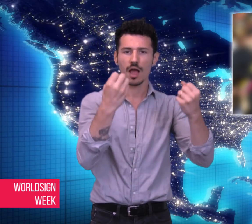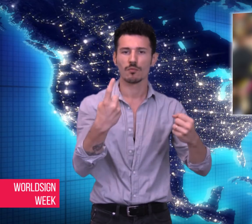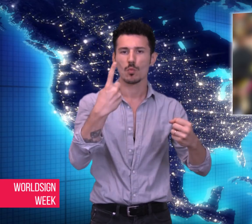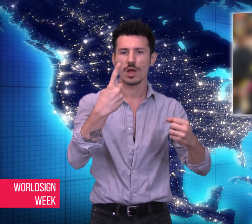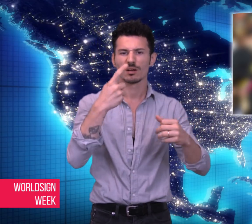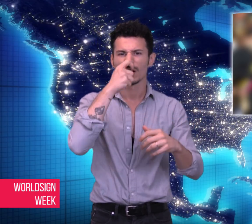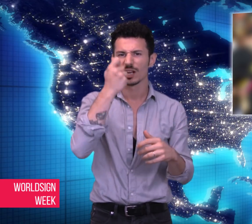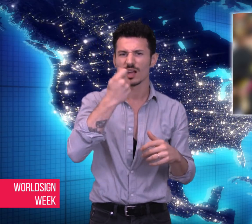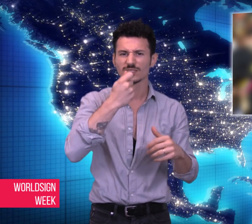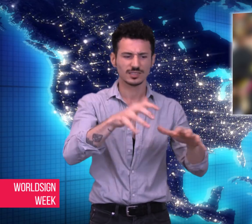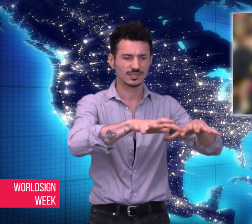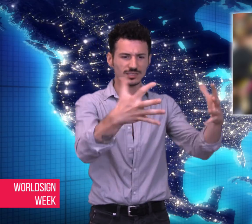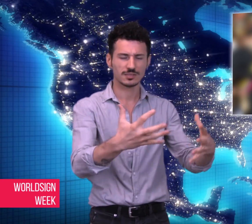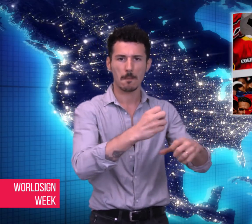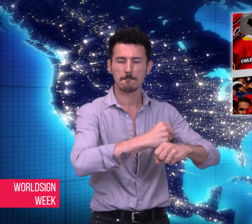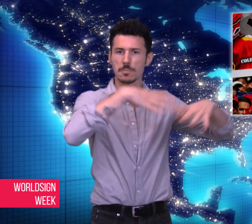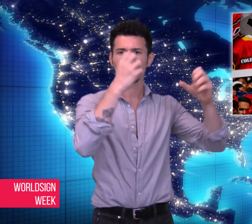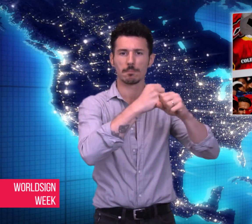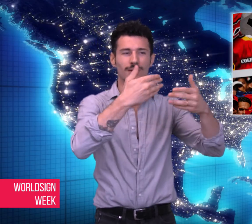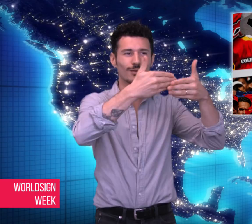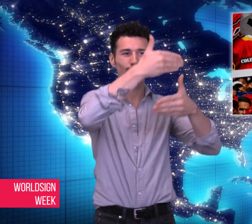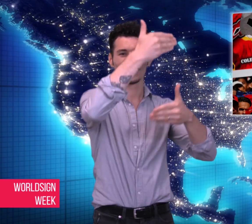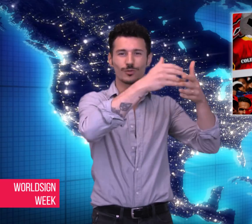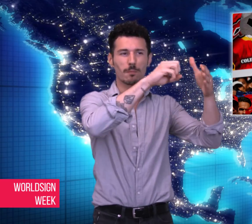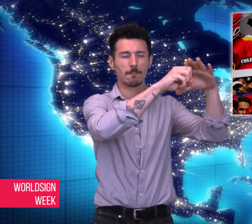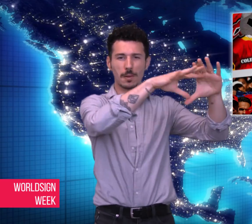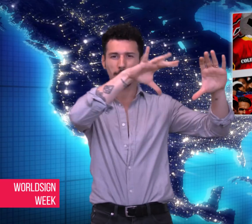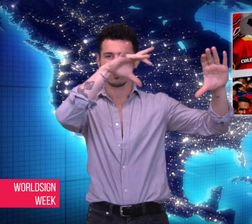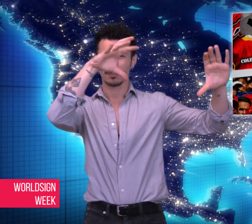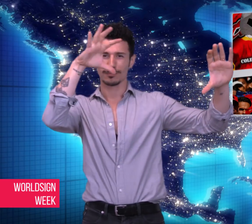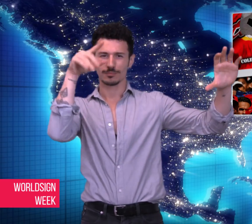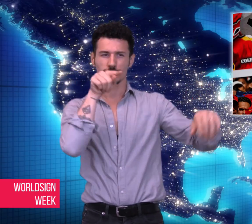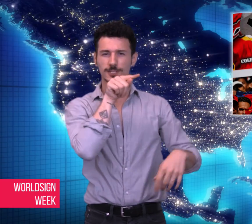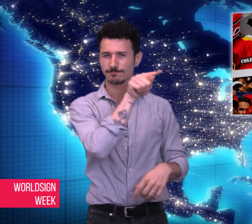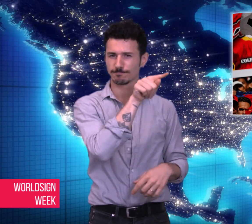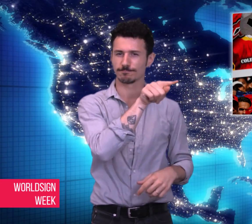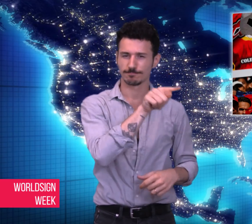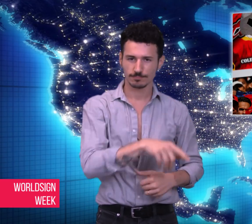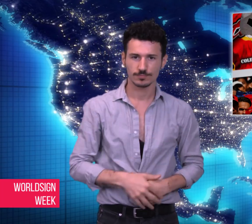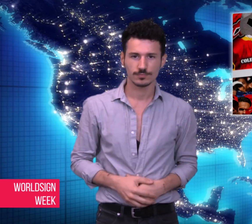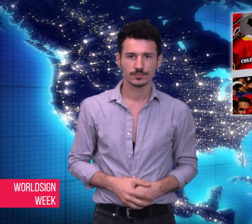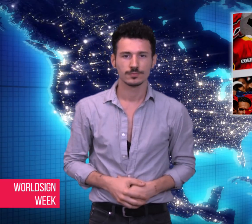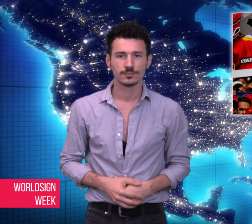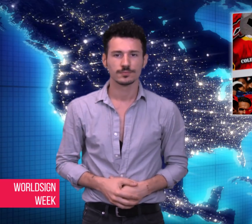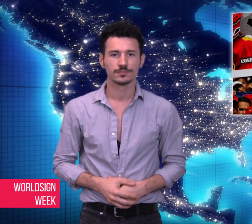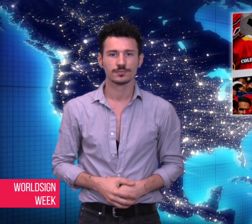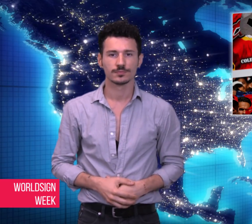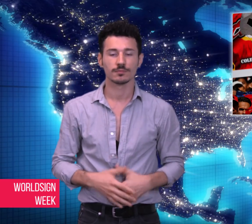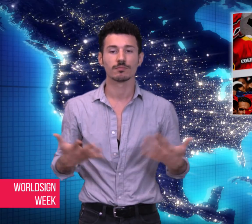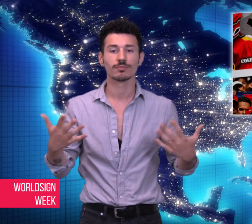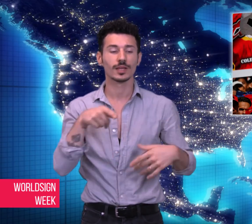inside an apartment with smoke streaming out of a window. This